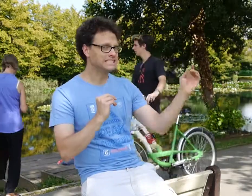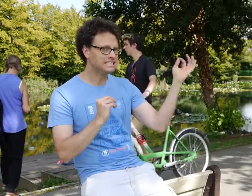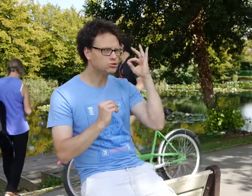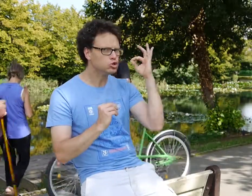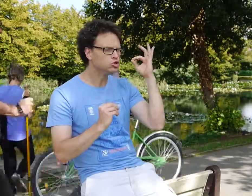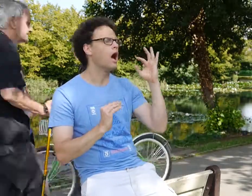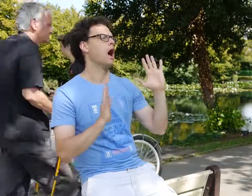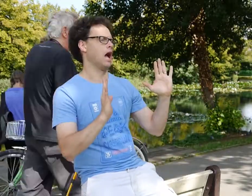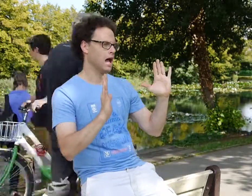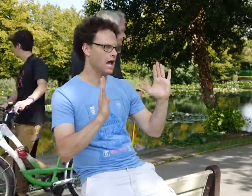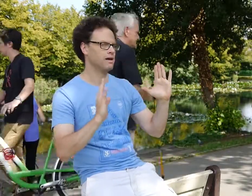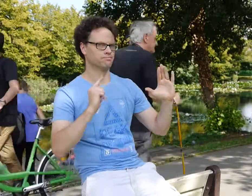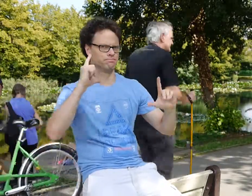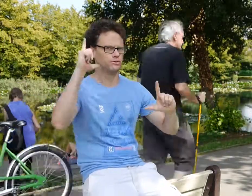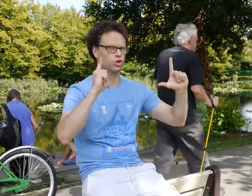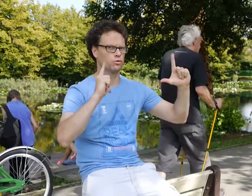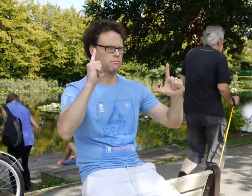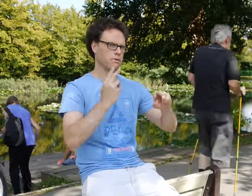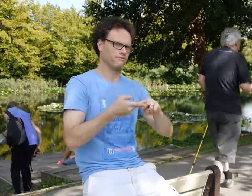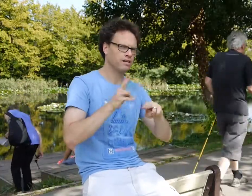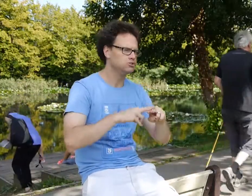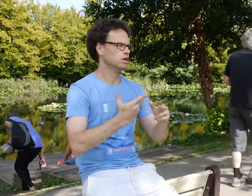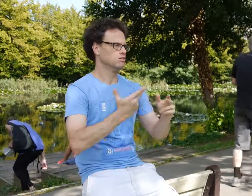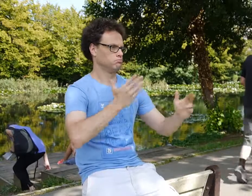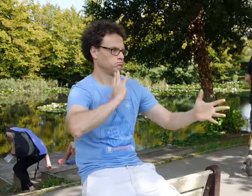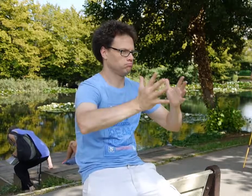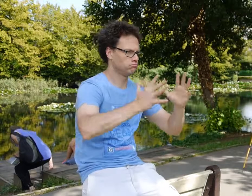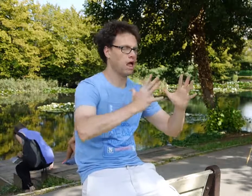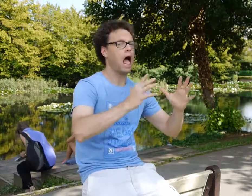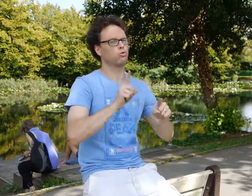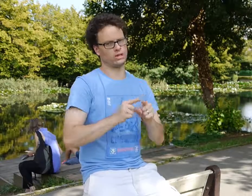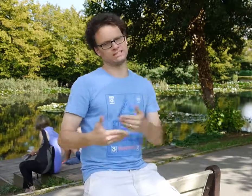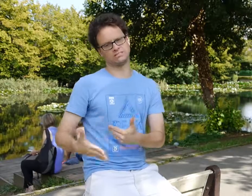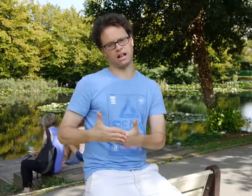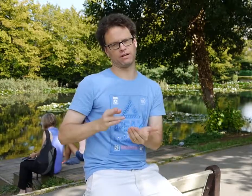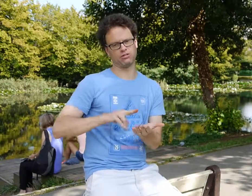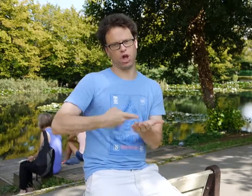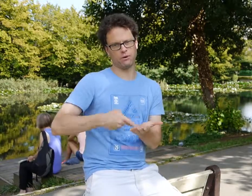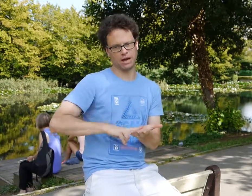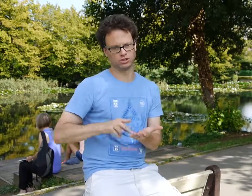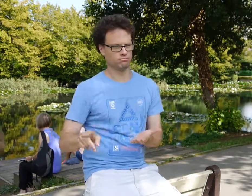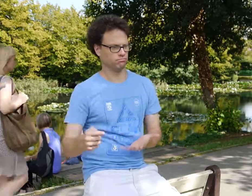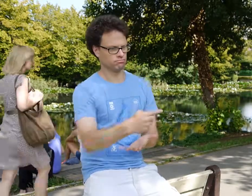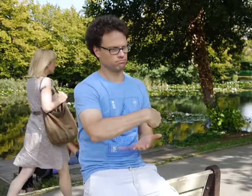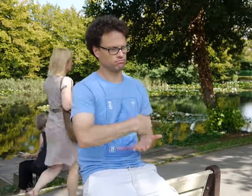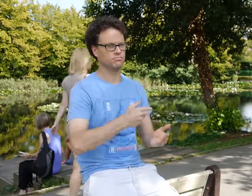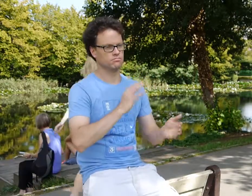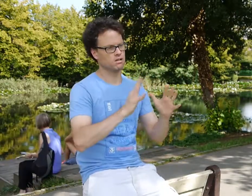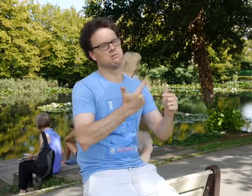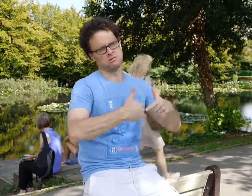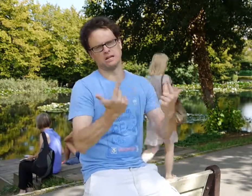With the hearing I use more pantomime elements, more signs they can understand. I also have an interpreter that makes understanding easier.